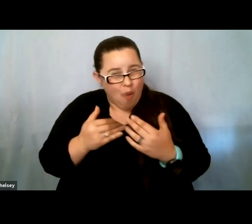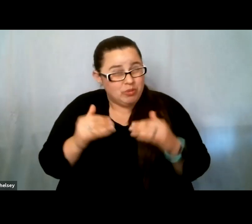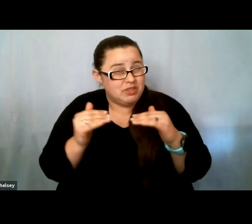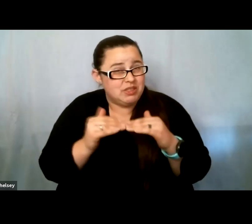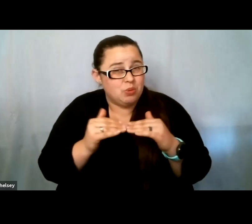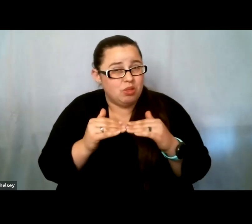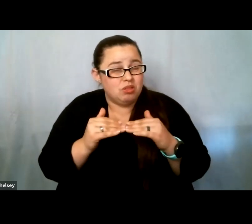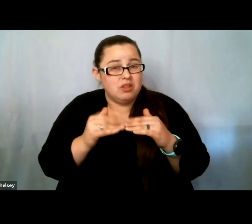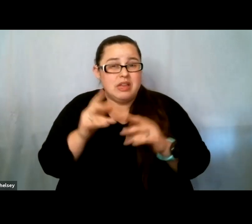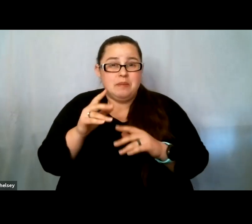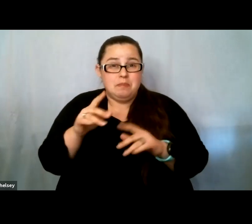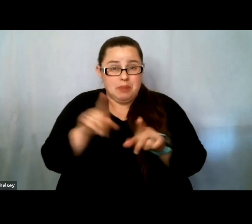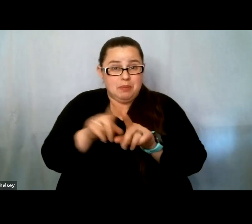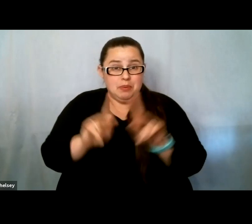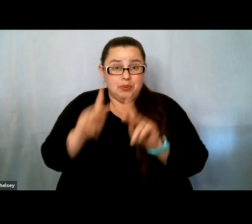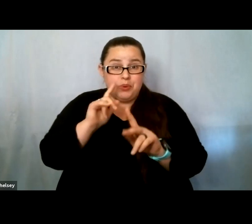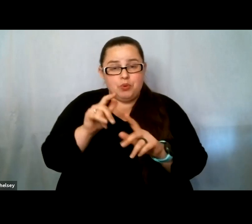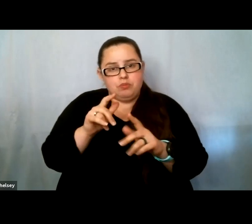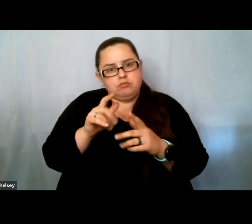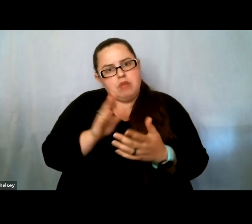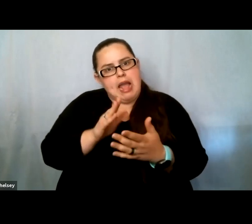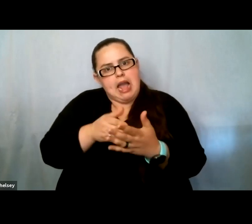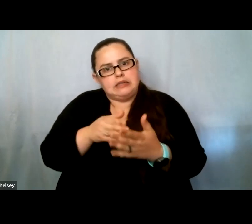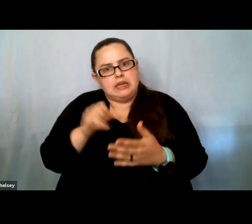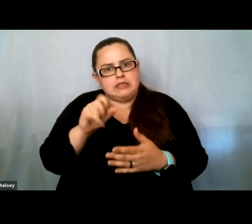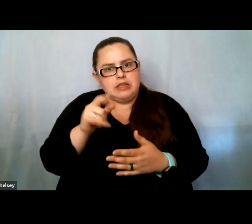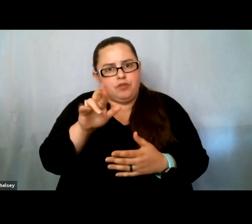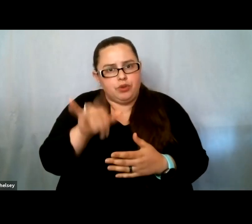slavery, folks were quite racist. When it came to moving to the west, the idea was to